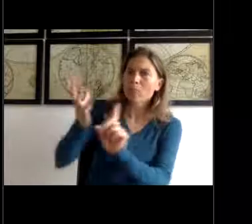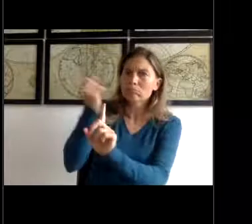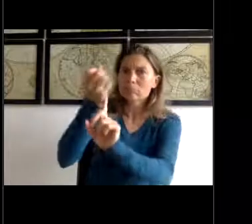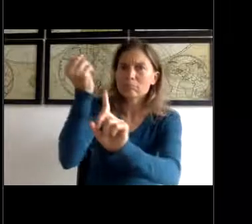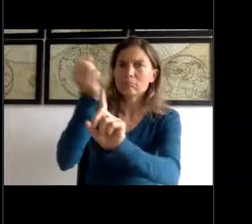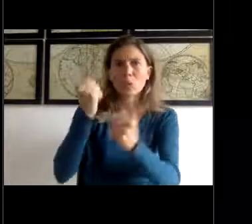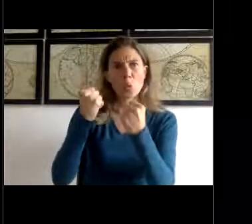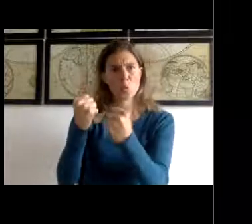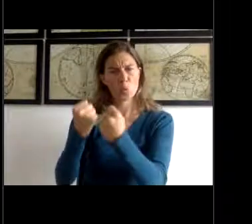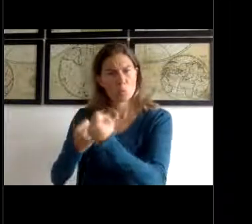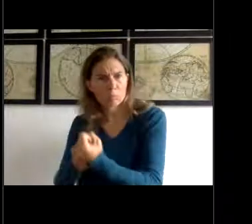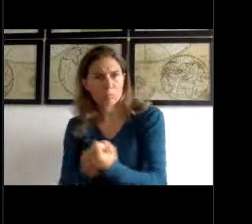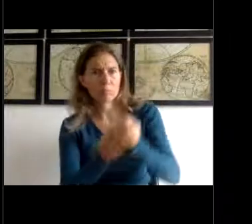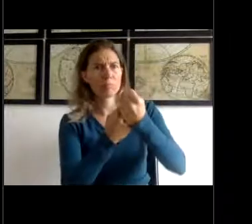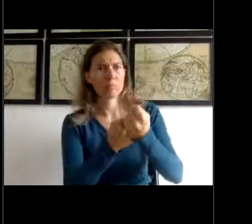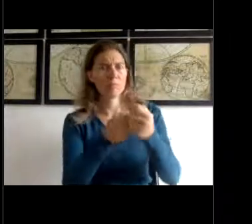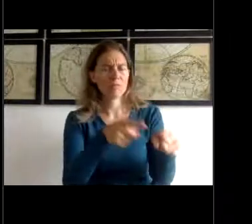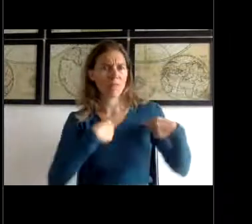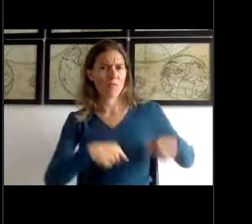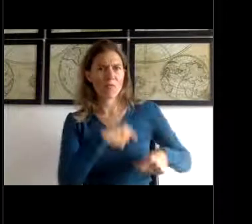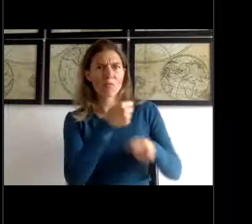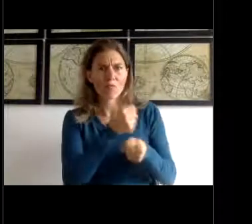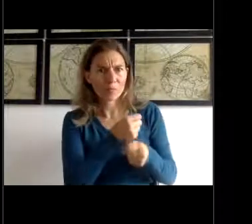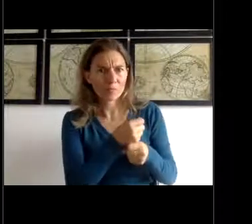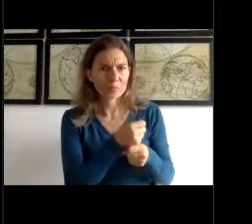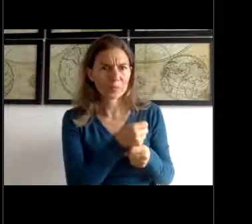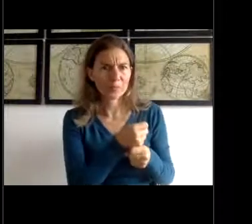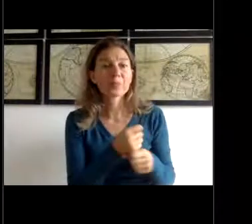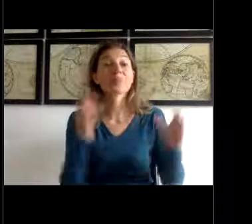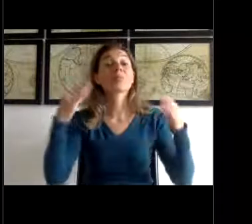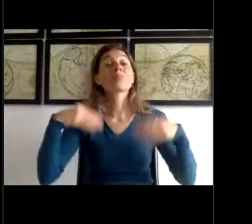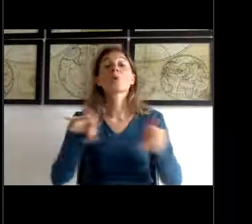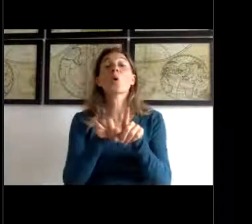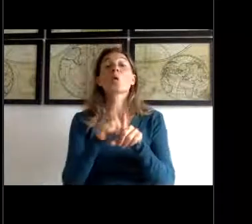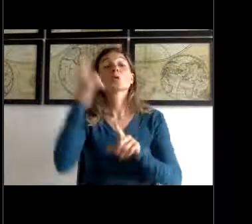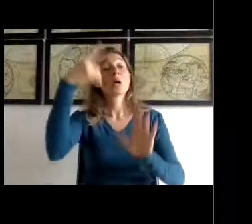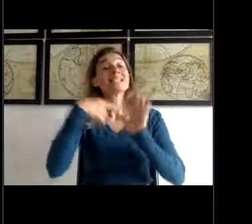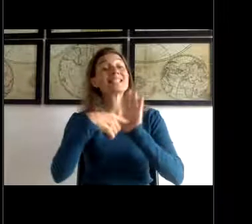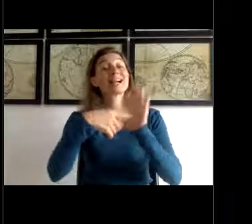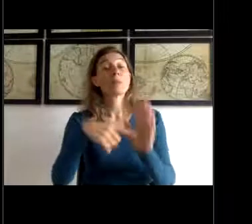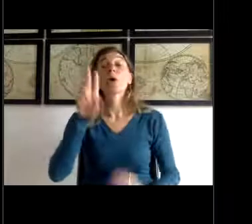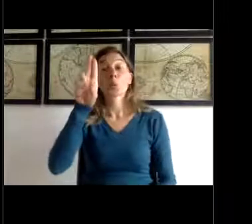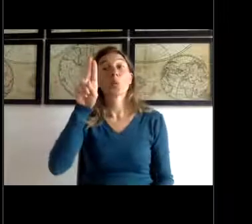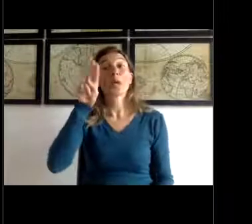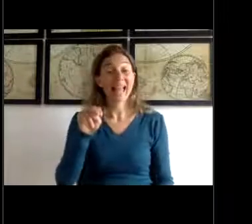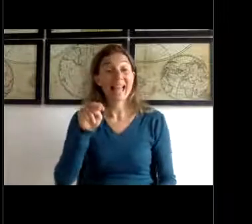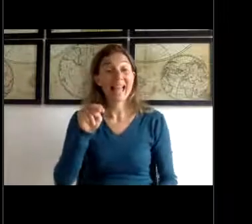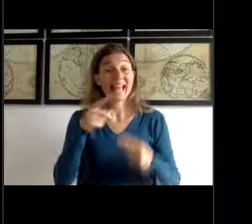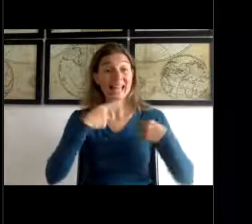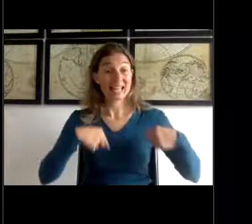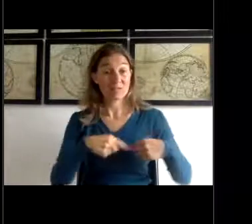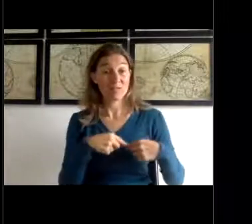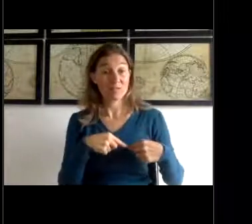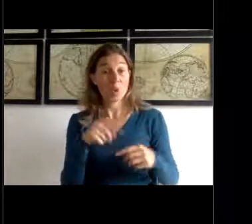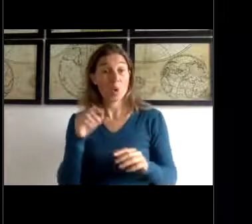And one example coming from UN volunteers is that participants can enhance their own knowledge